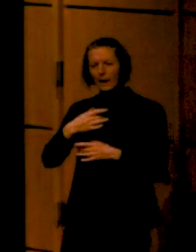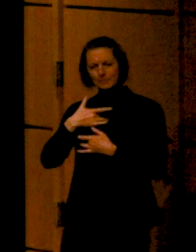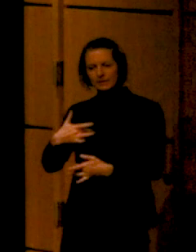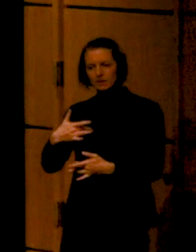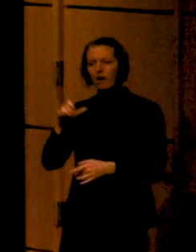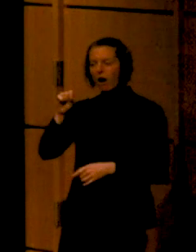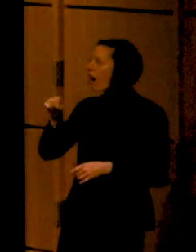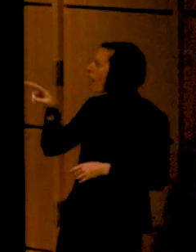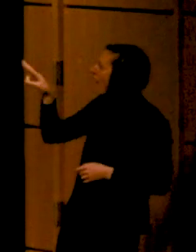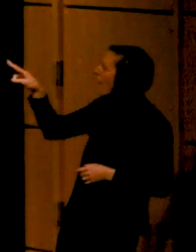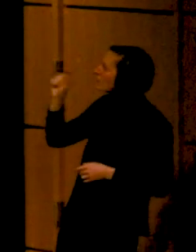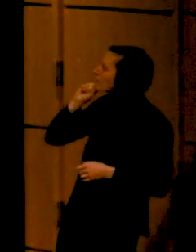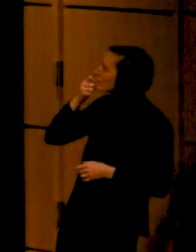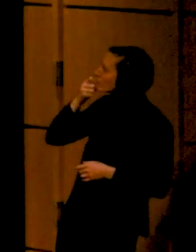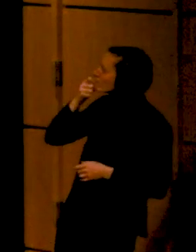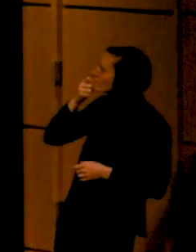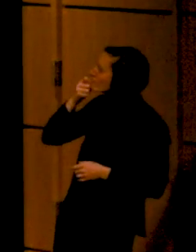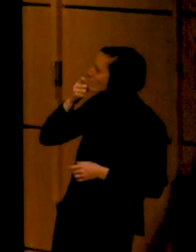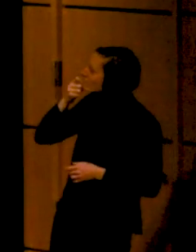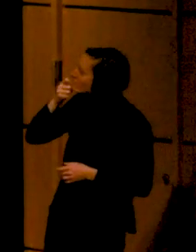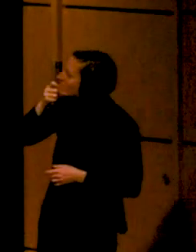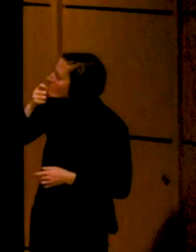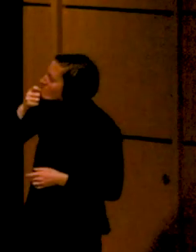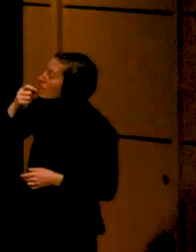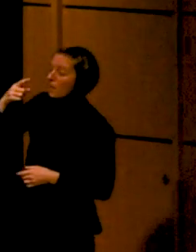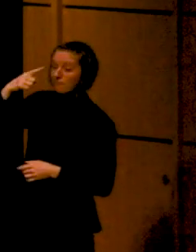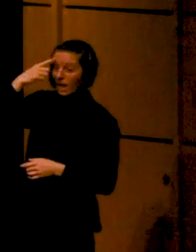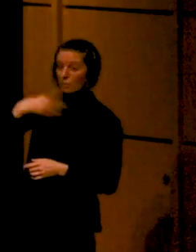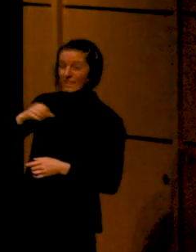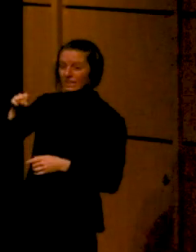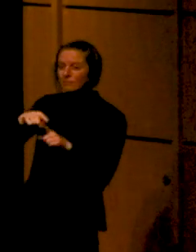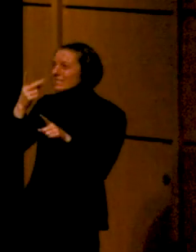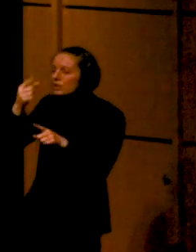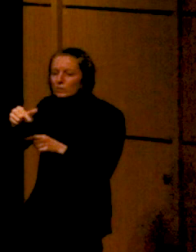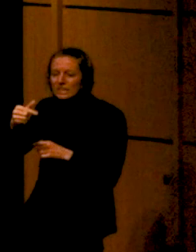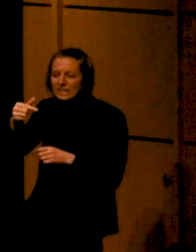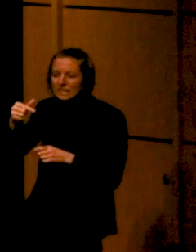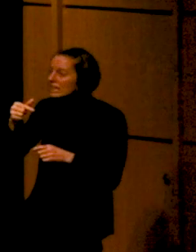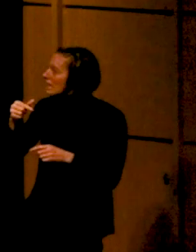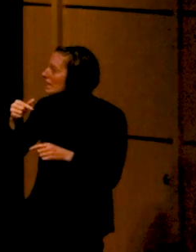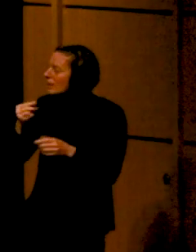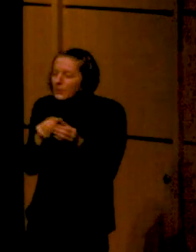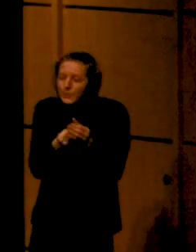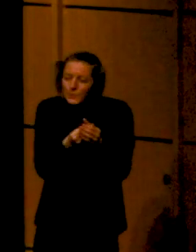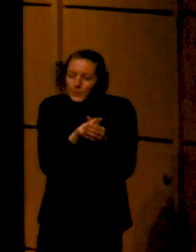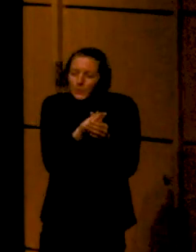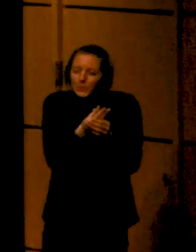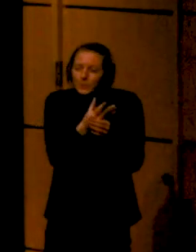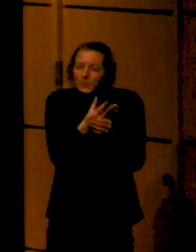for that one patch of green, and here we are barely a mile away from the crater and life